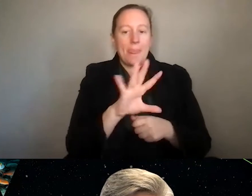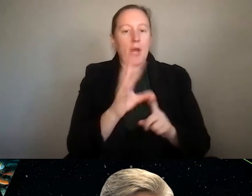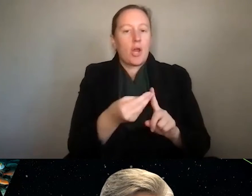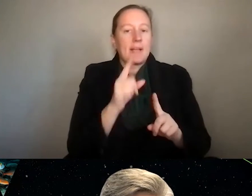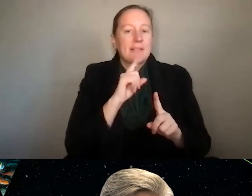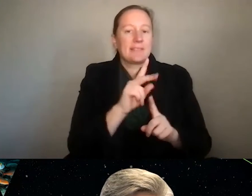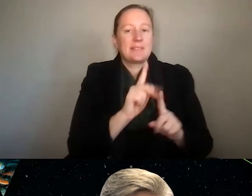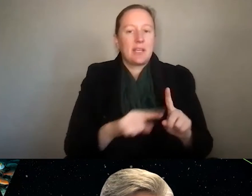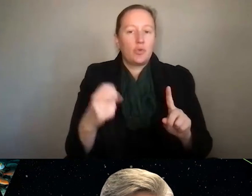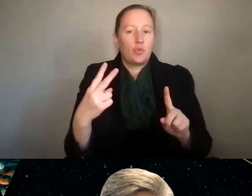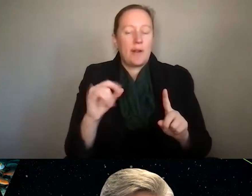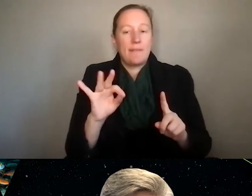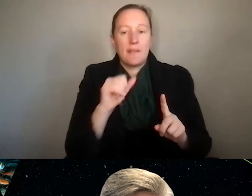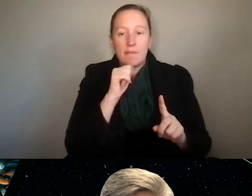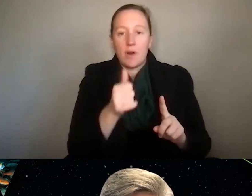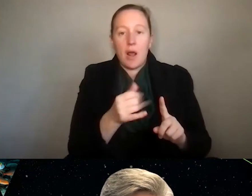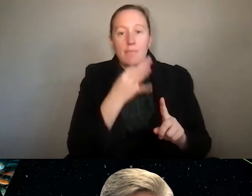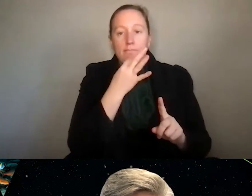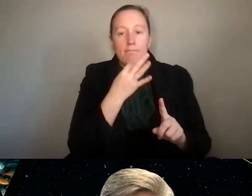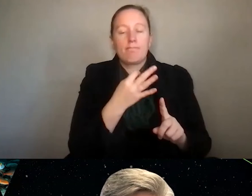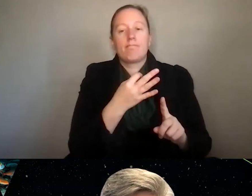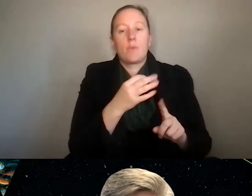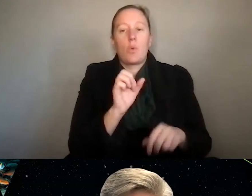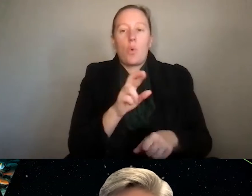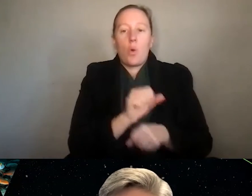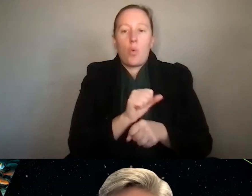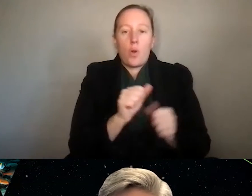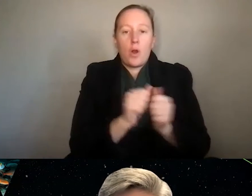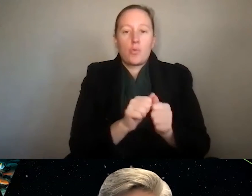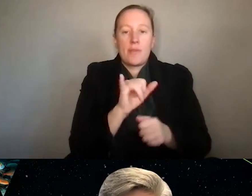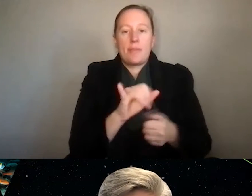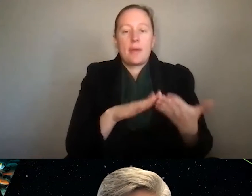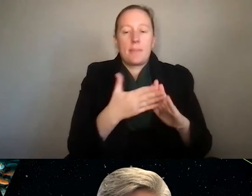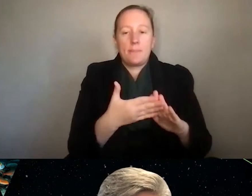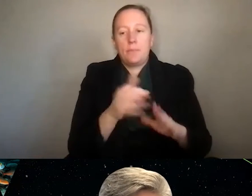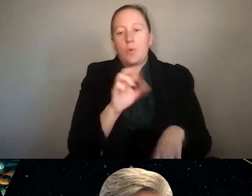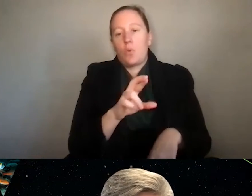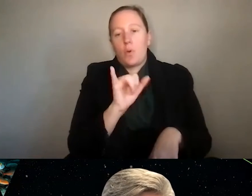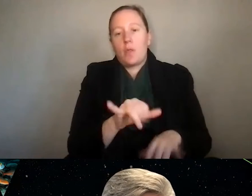If you are not an expert or work closer to that community or that group,